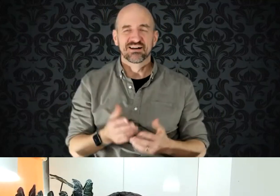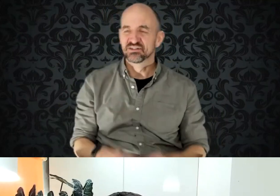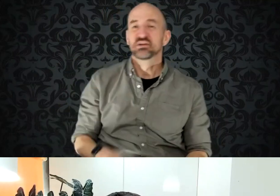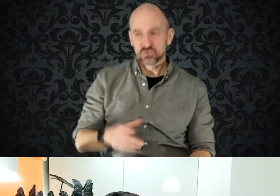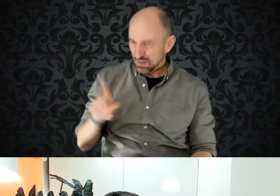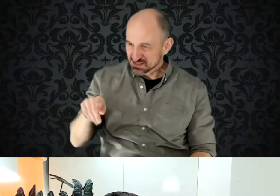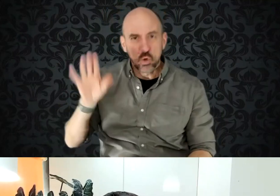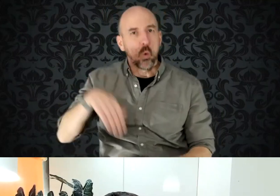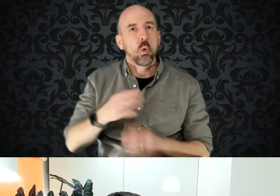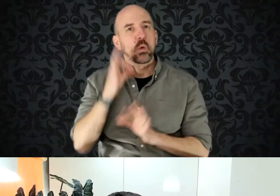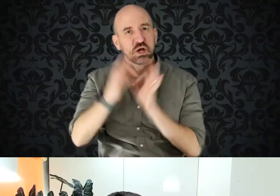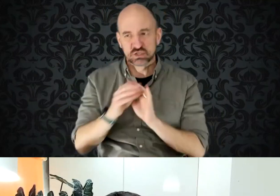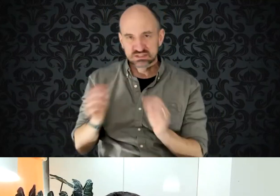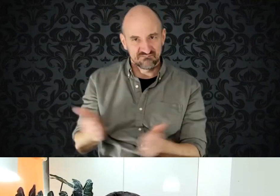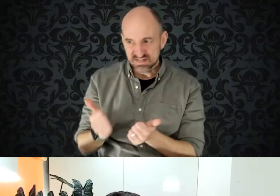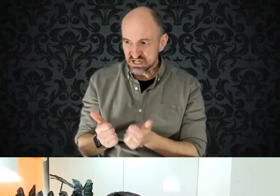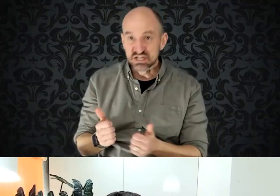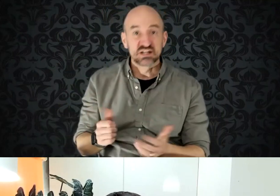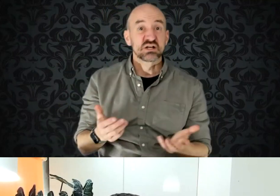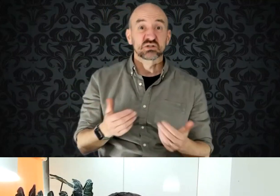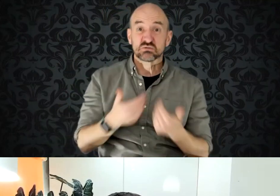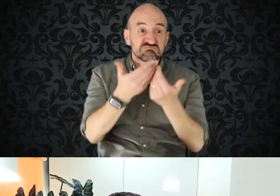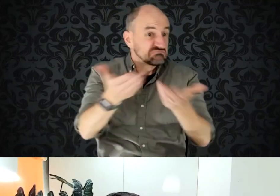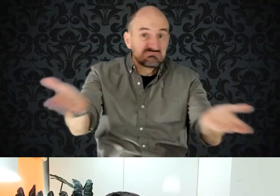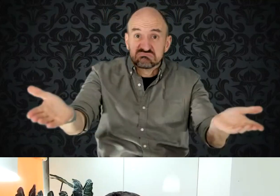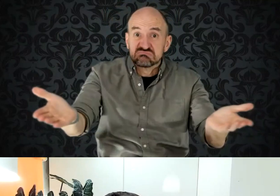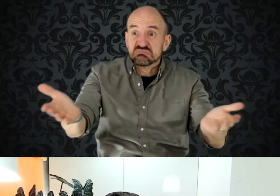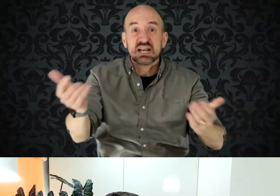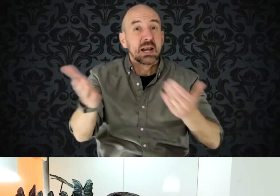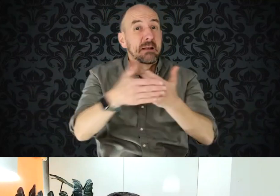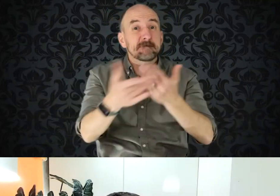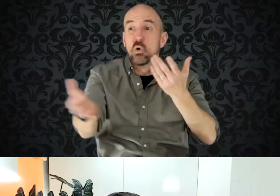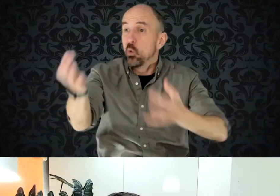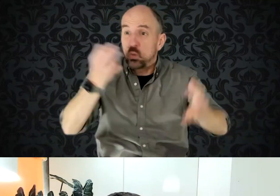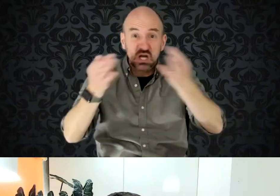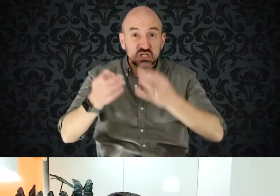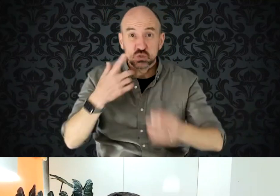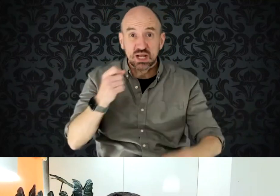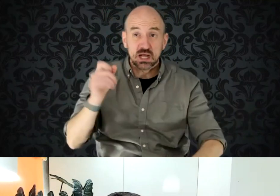probably do it, advisable to leave it until February, but why not give it a go? That